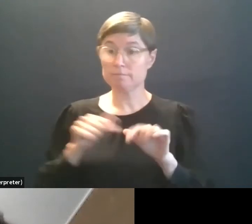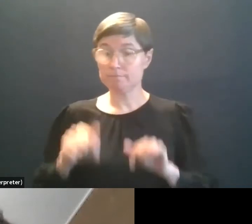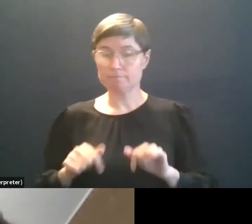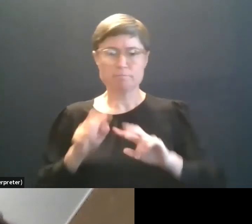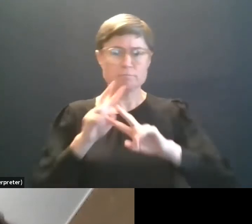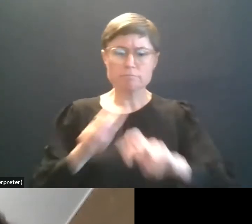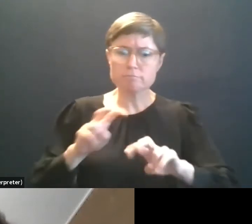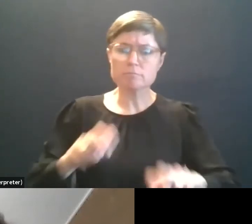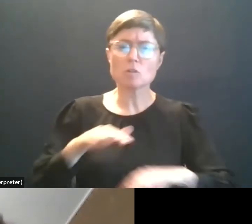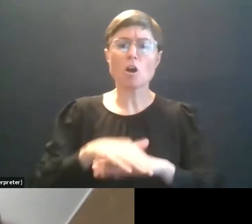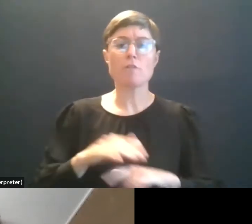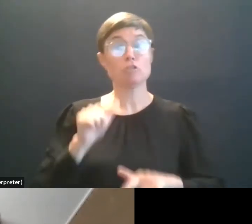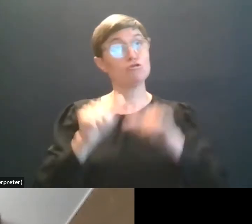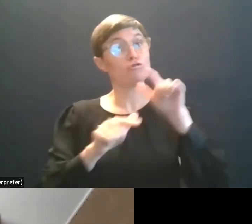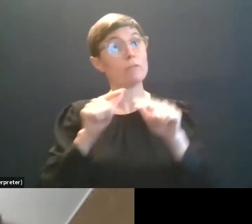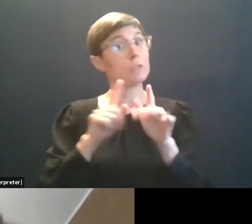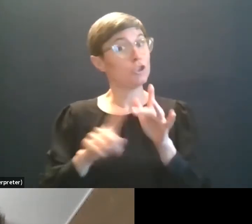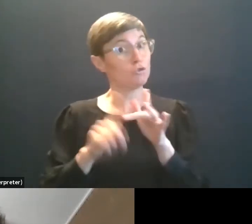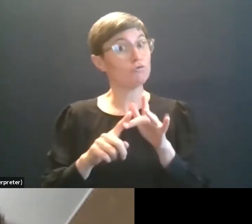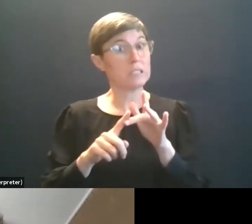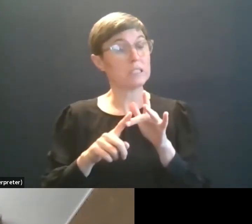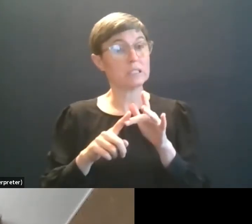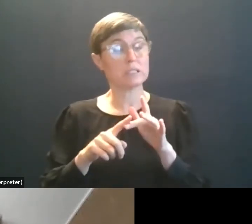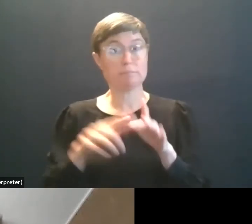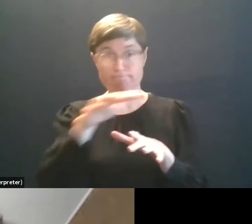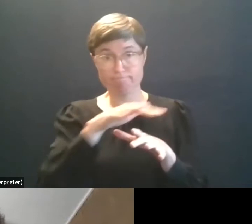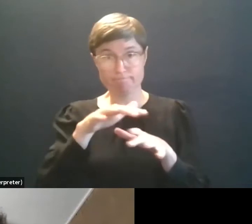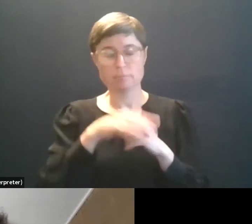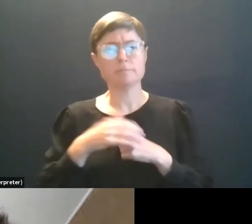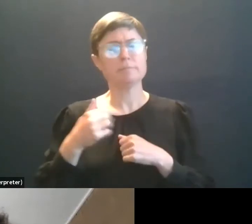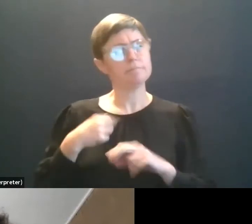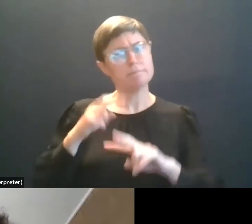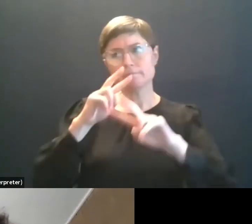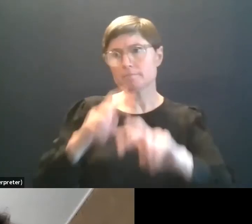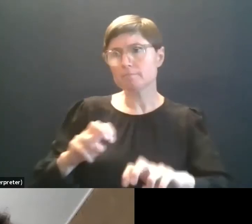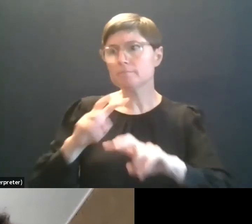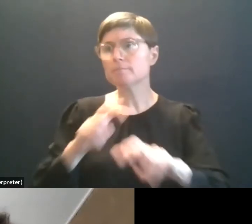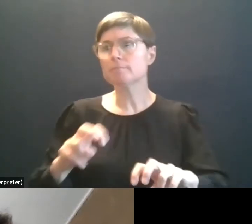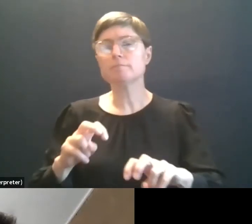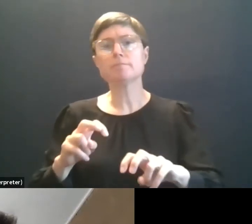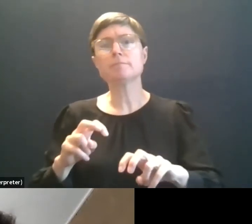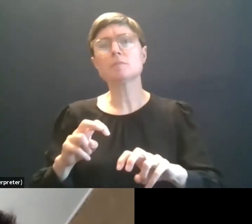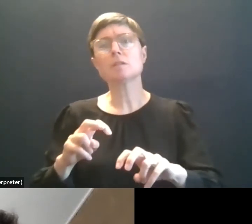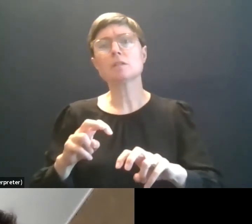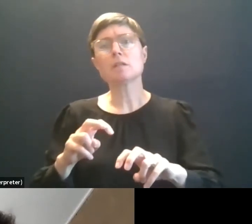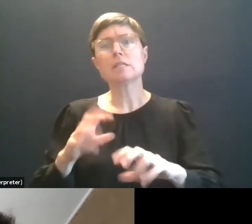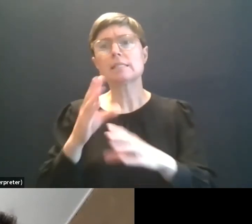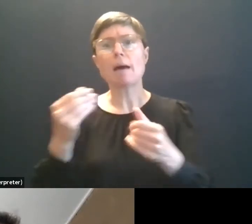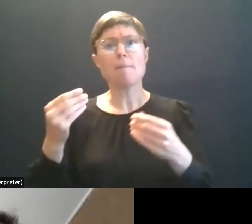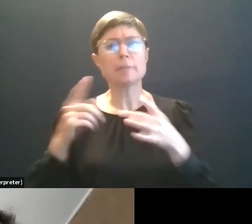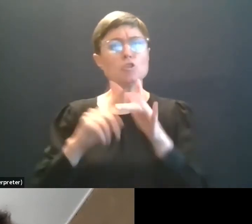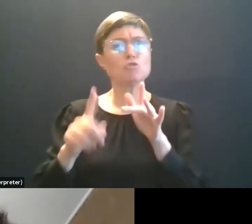travel insurance industry where we looked at insurers who had refused insurance - either